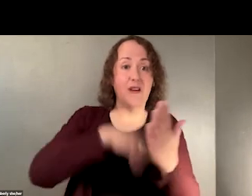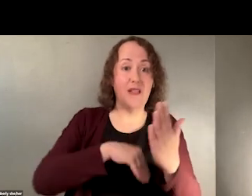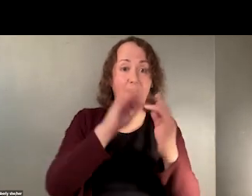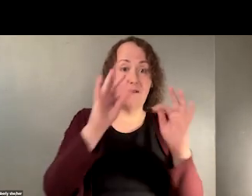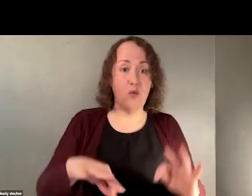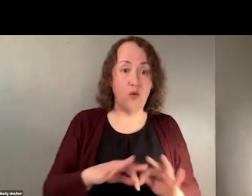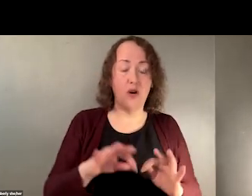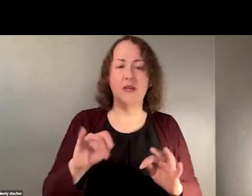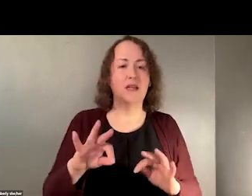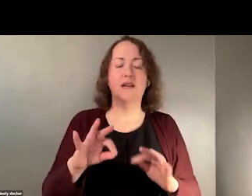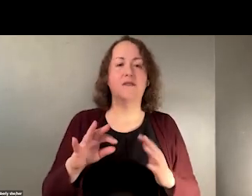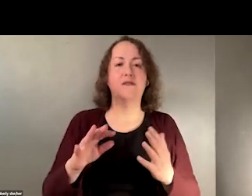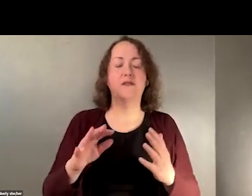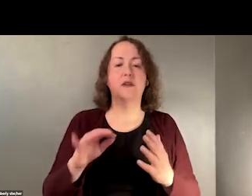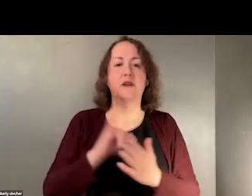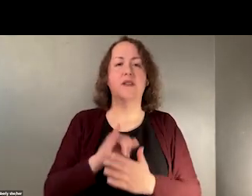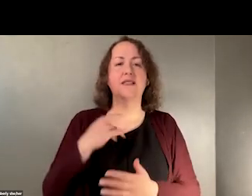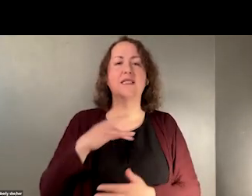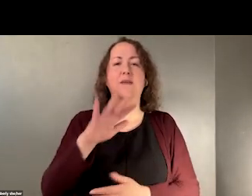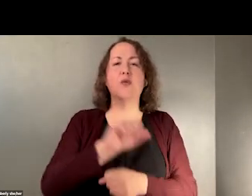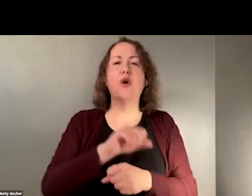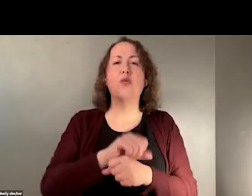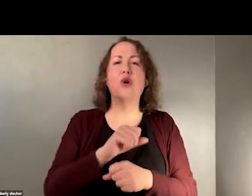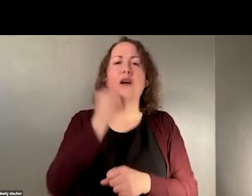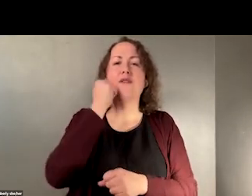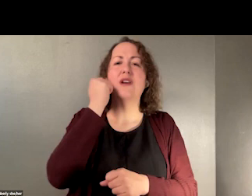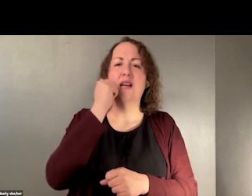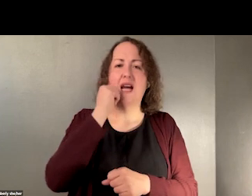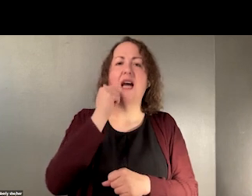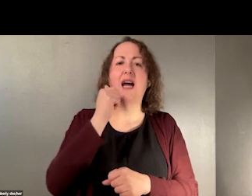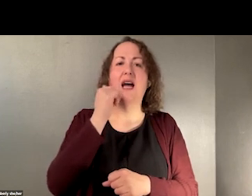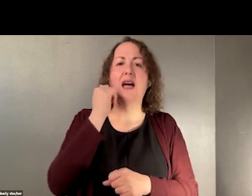in your typical workflow, and SciENcv is able to accommodate that.